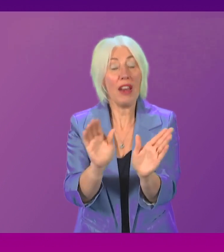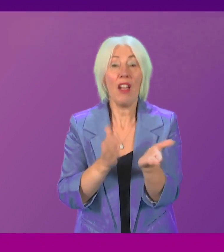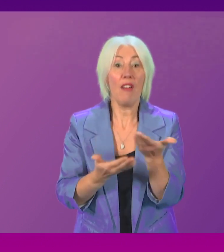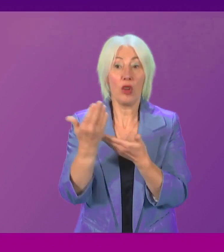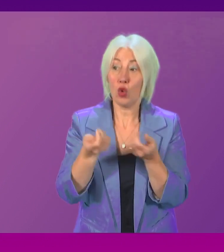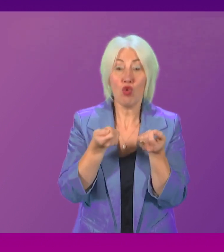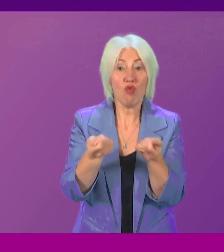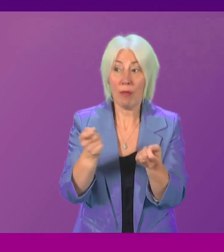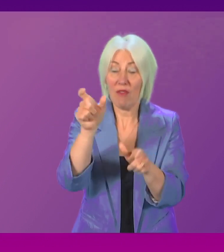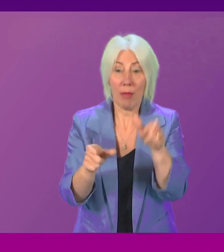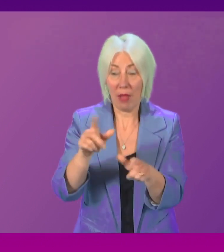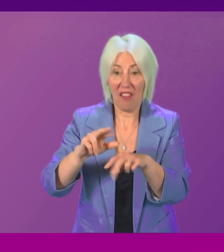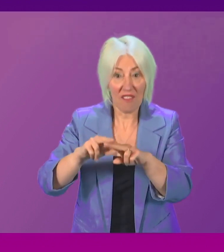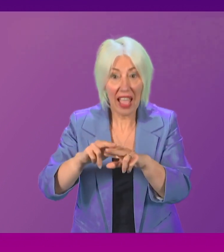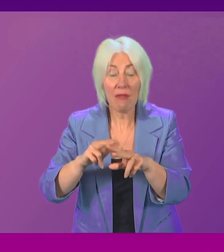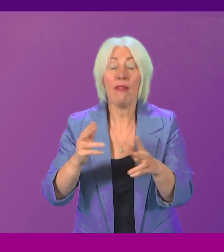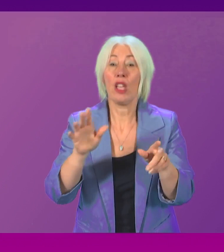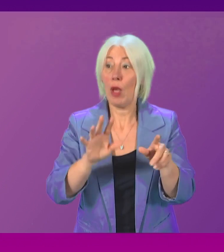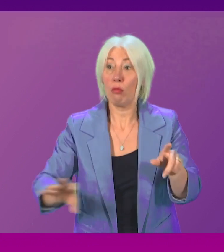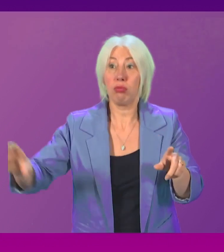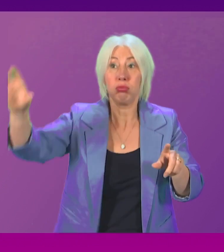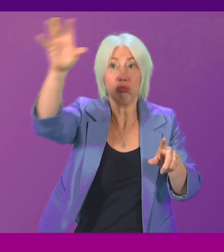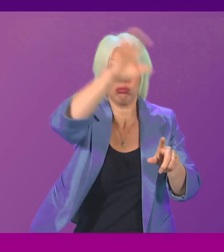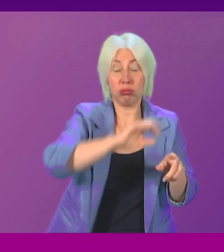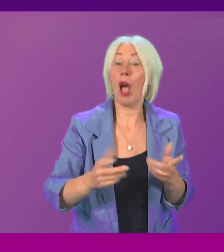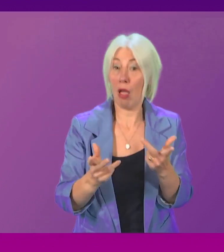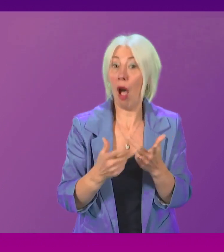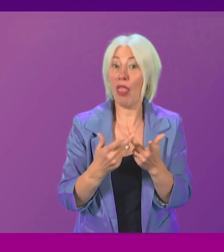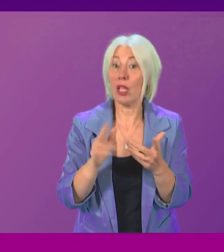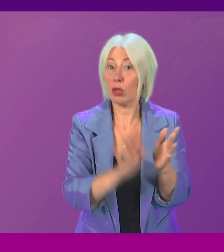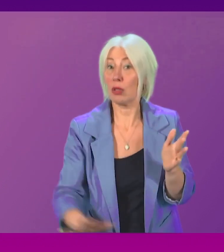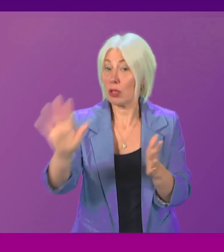It will soon be joined by national treatment centres elsewhere across Scotland.